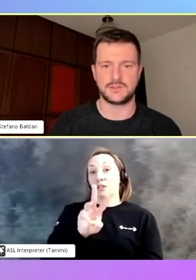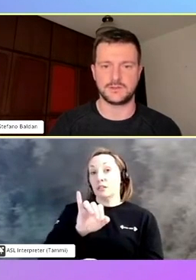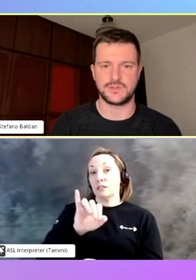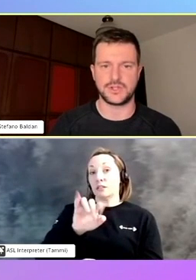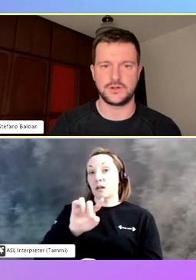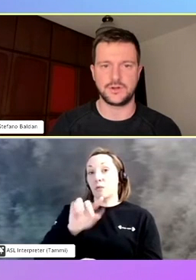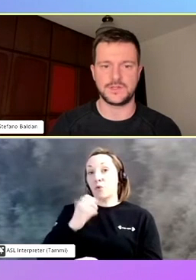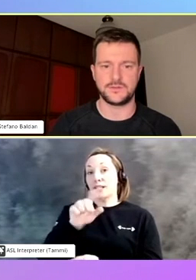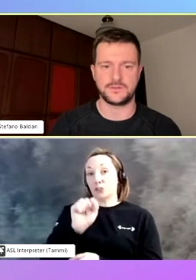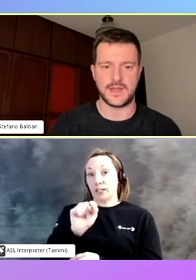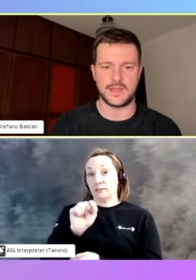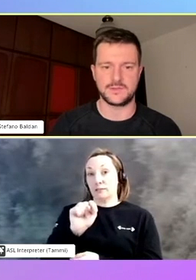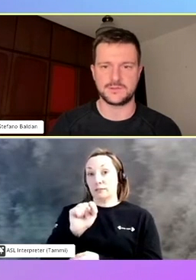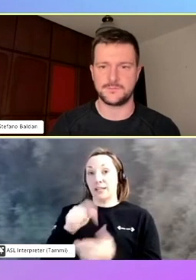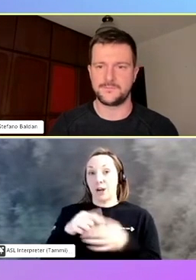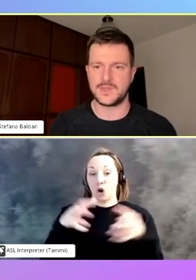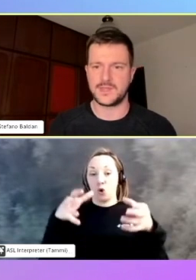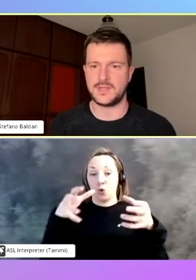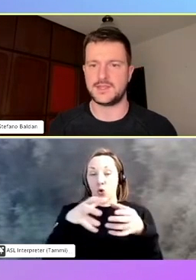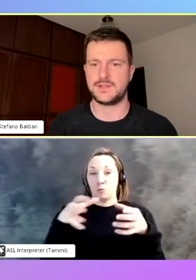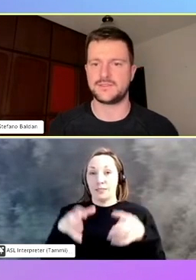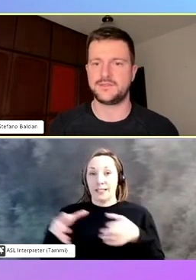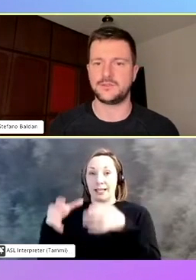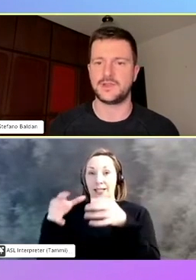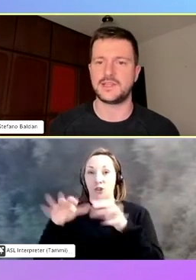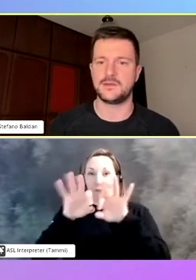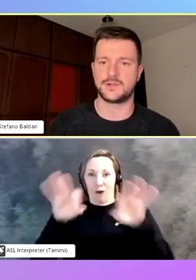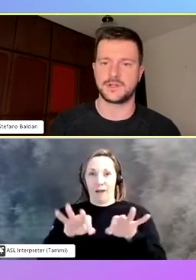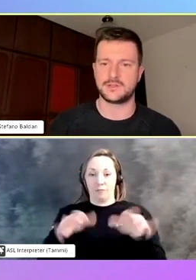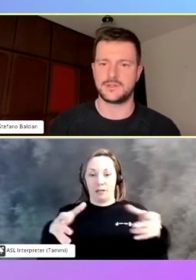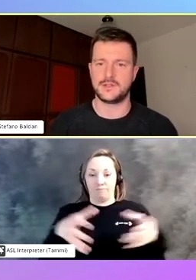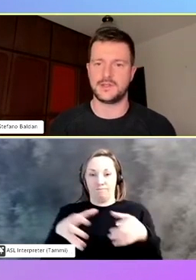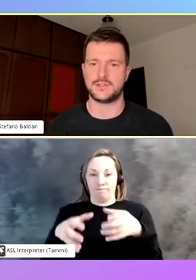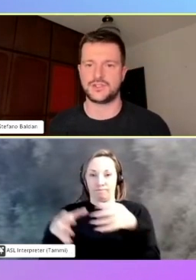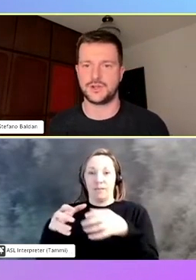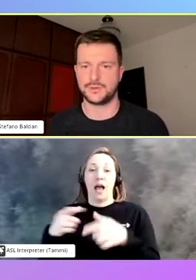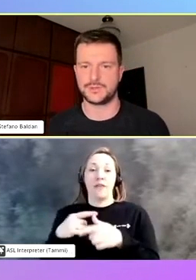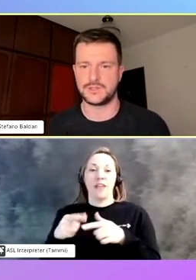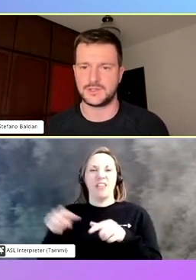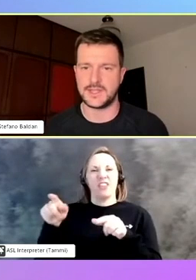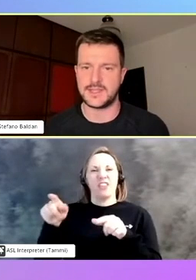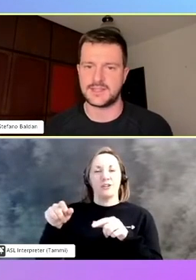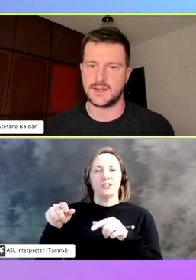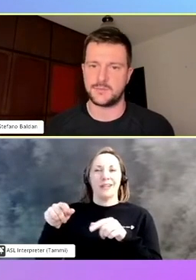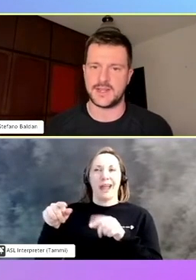is an important part of accessibility program, but it's really only the first step and it's important that we